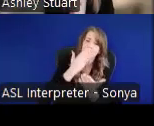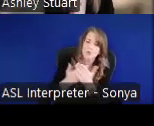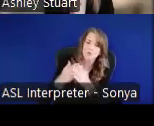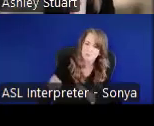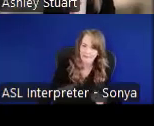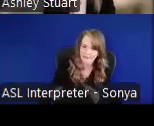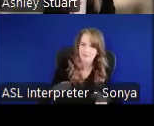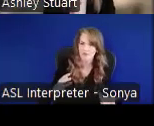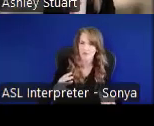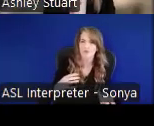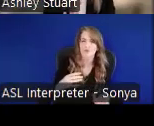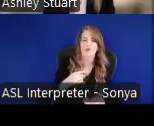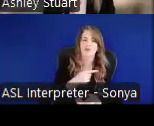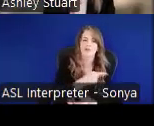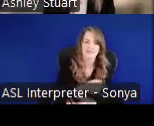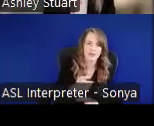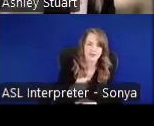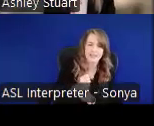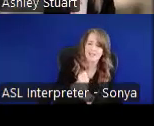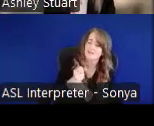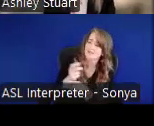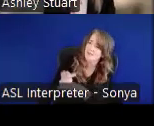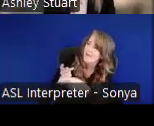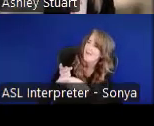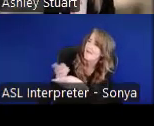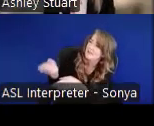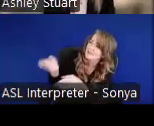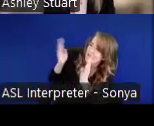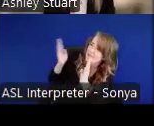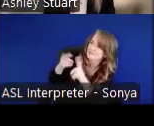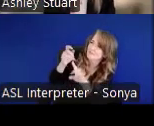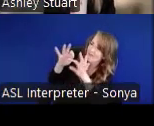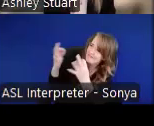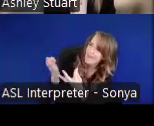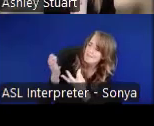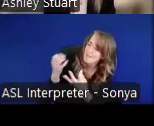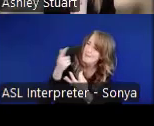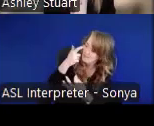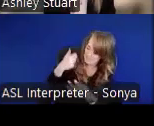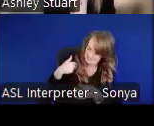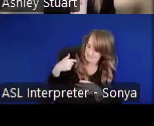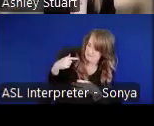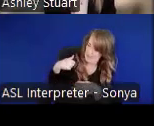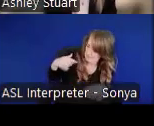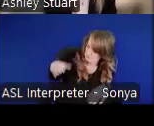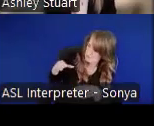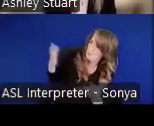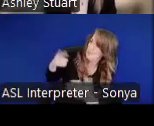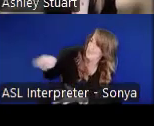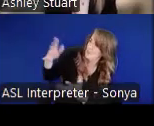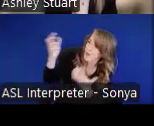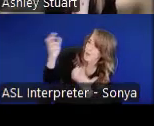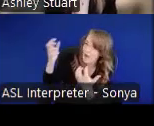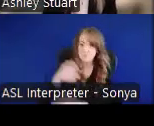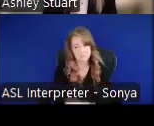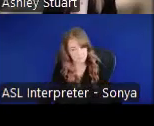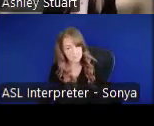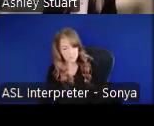this care and attention from their families for the things that we want them to get care and attention for, and it helps